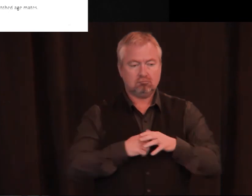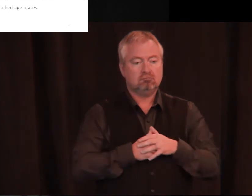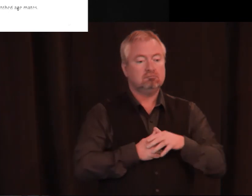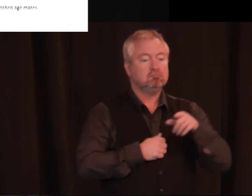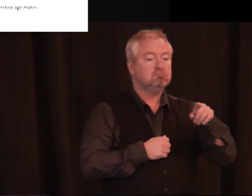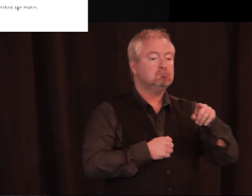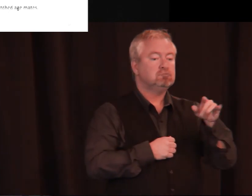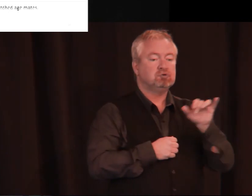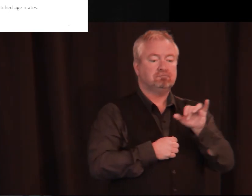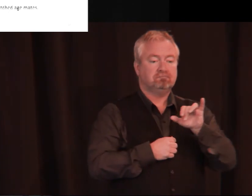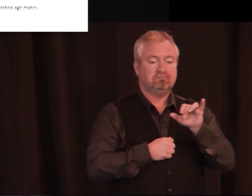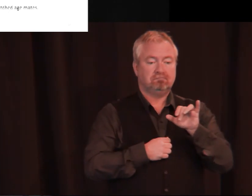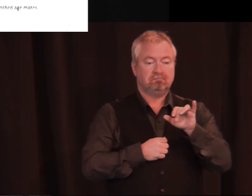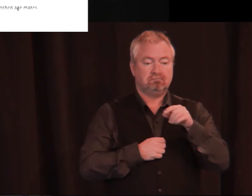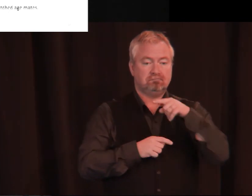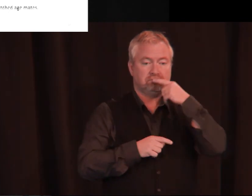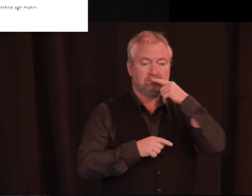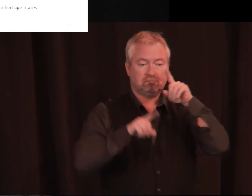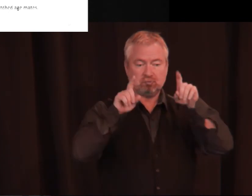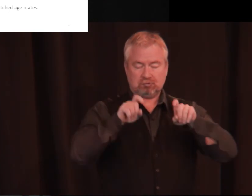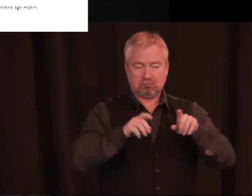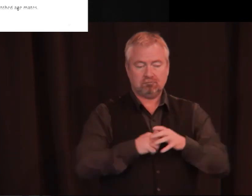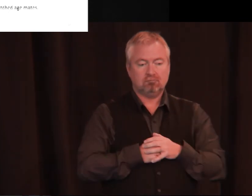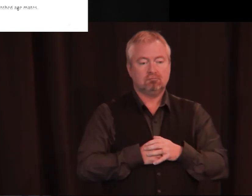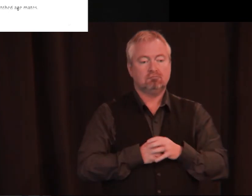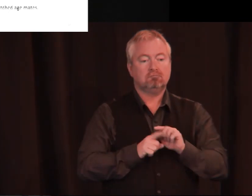But when we compare them to this group of children who are matched on